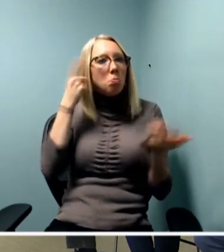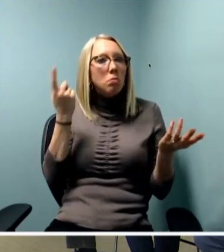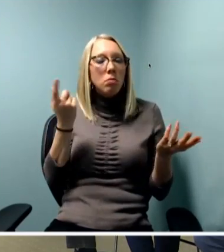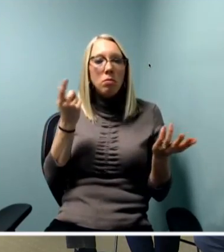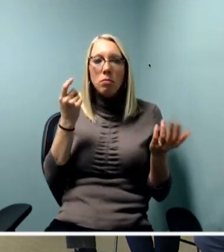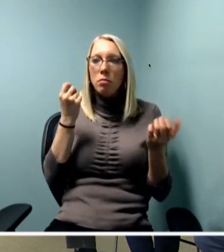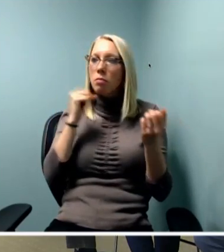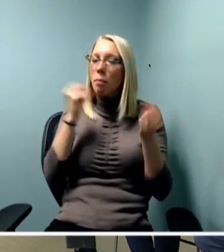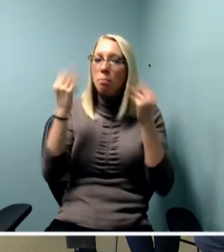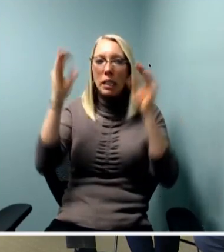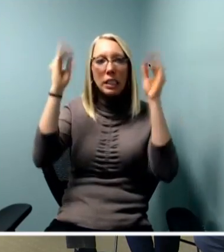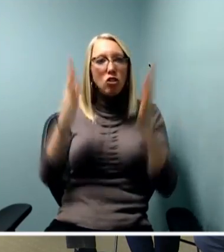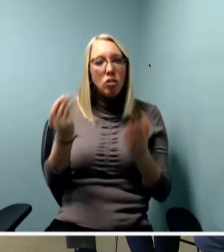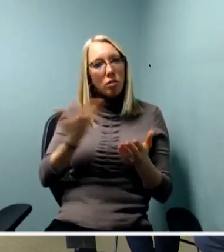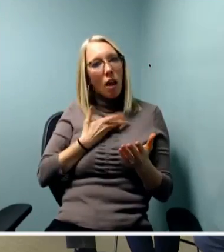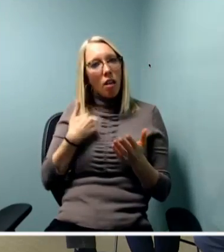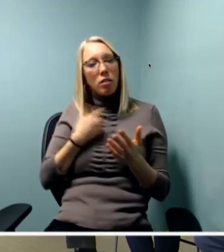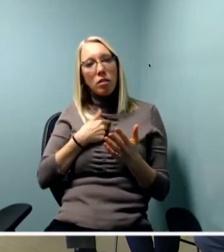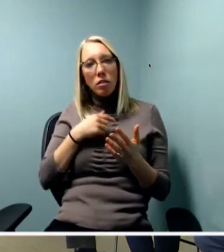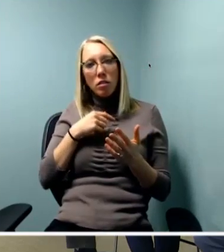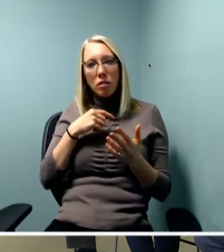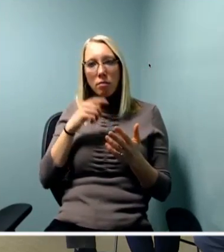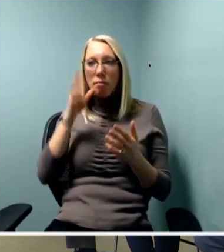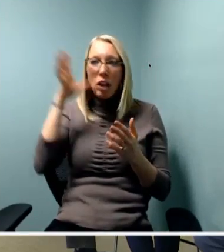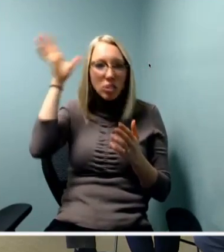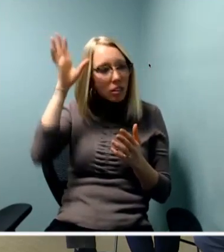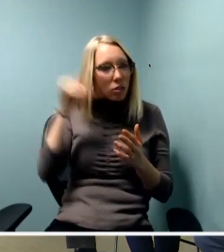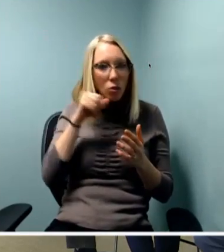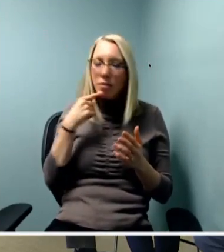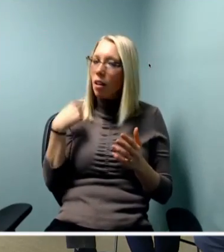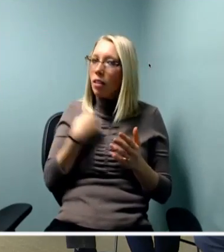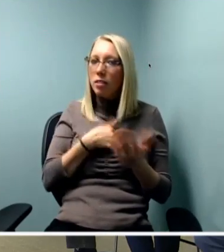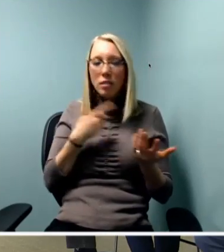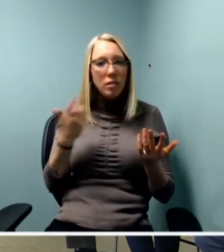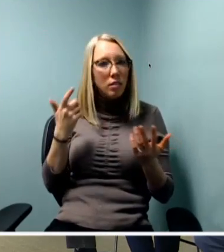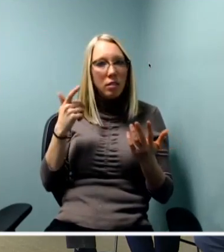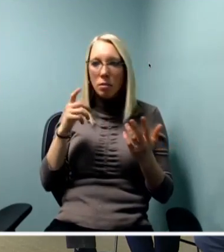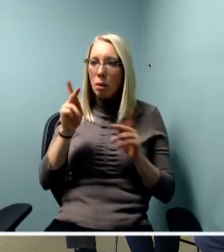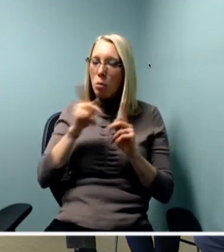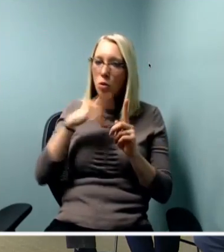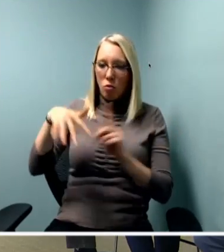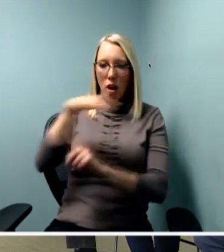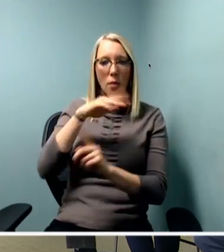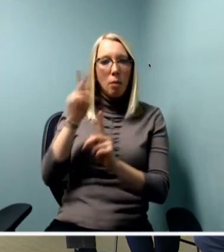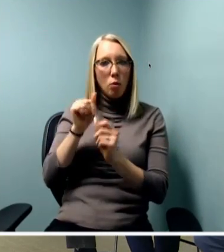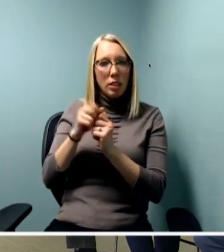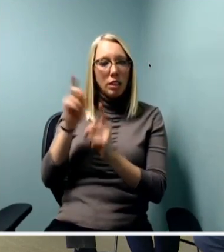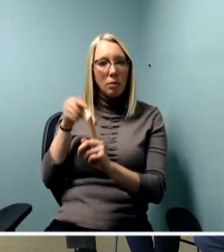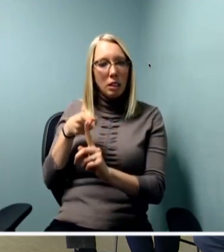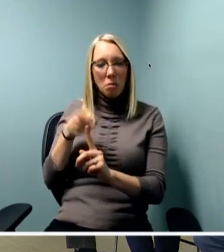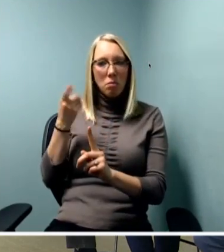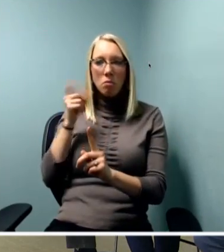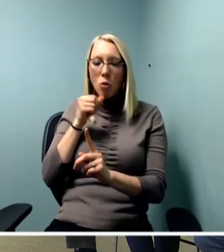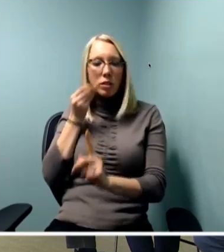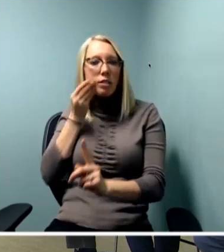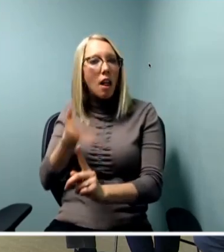or parents, or other people surrounding them are presenting to them as one of the options as they move forward in life.